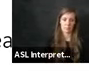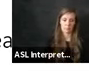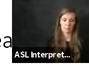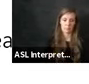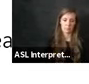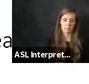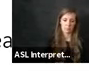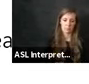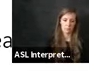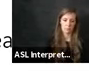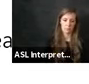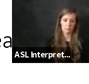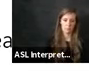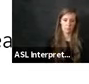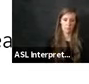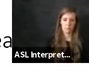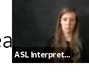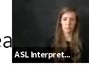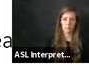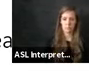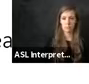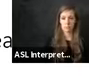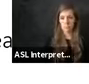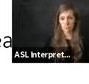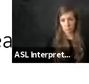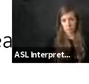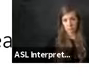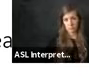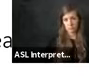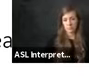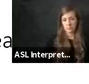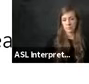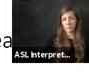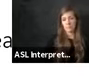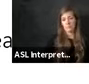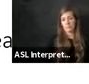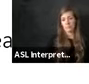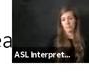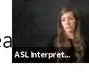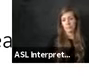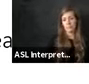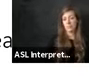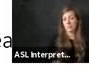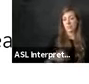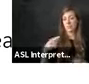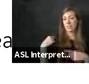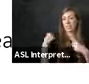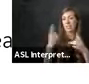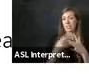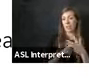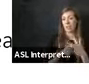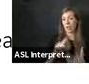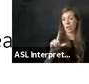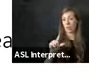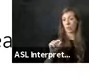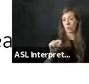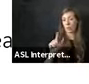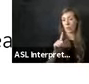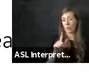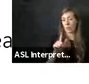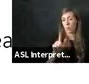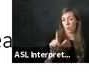looking just since the start of the 2021 2022 school year.